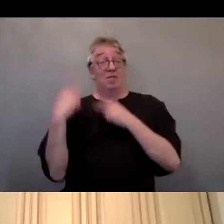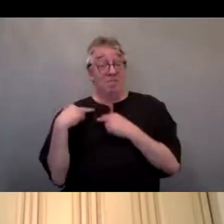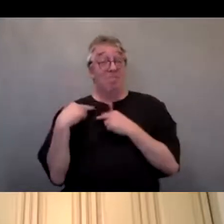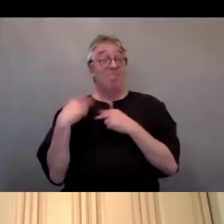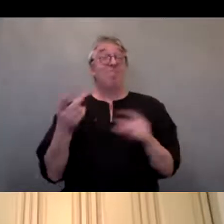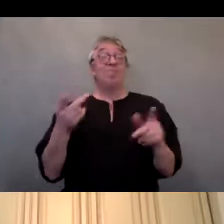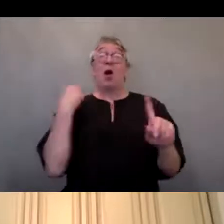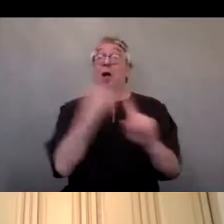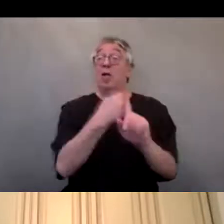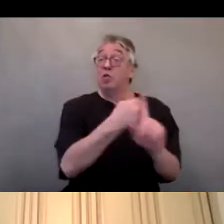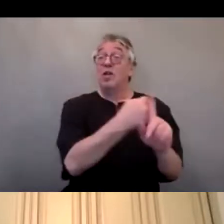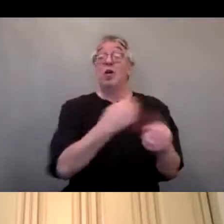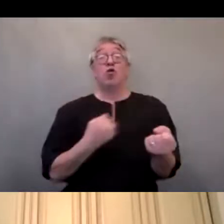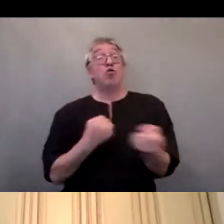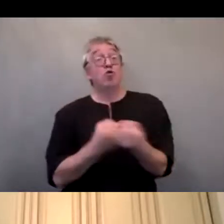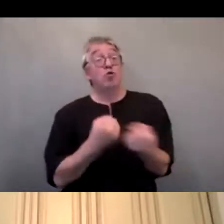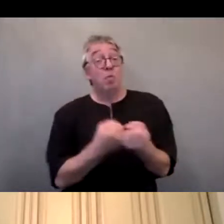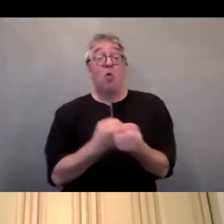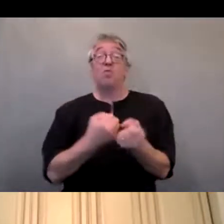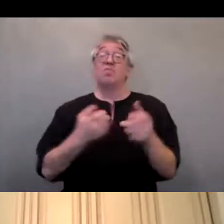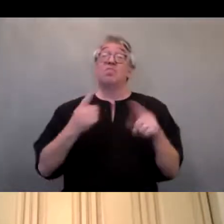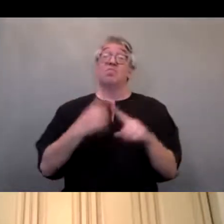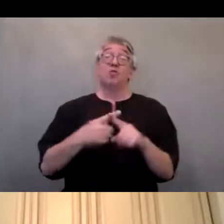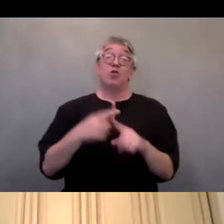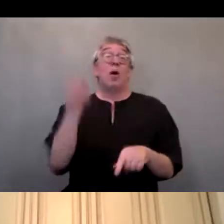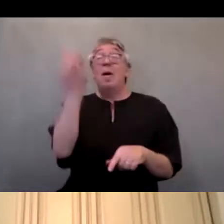Hearing Loss Association of America. We do information, advocacy